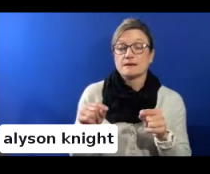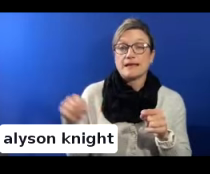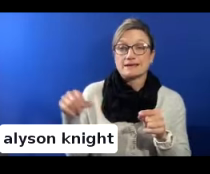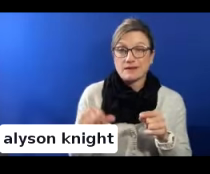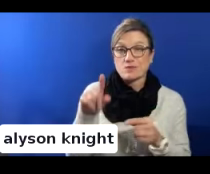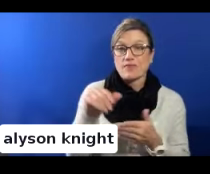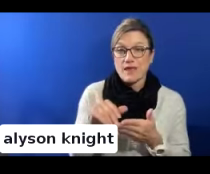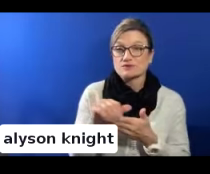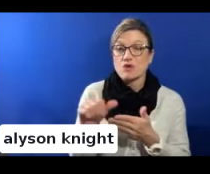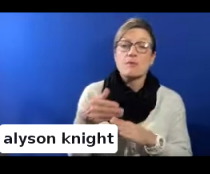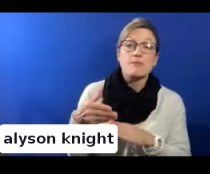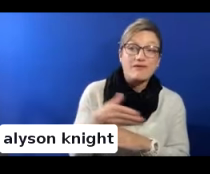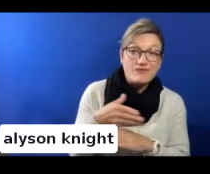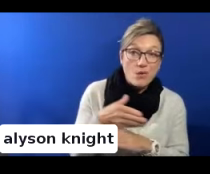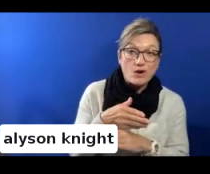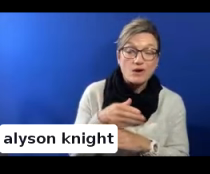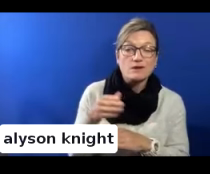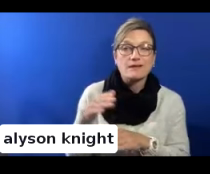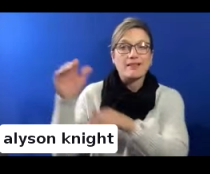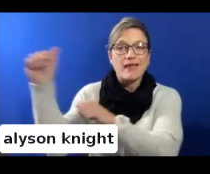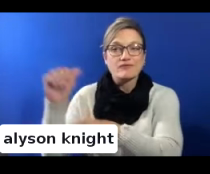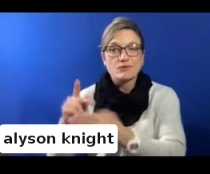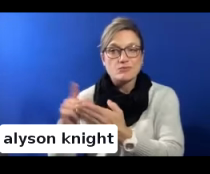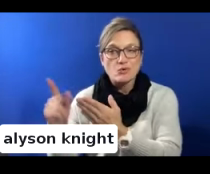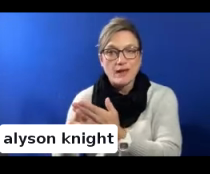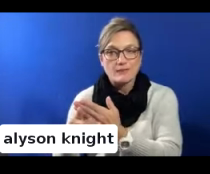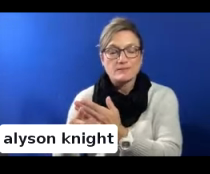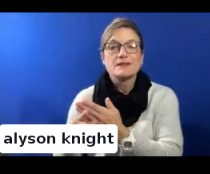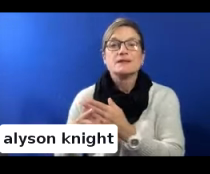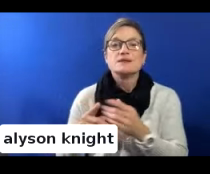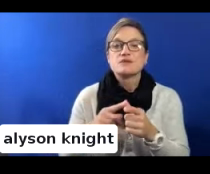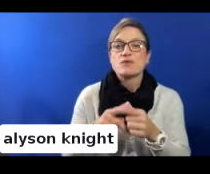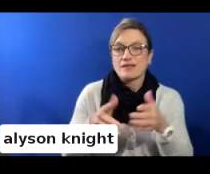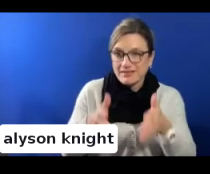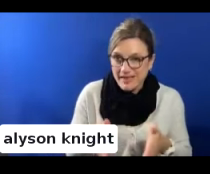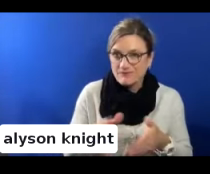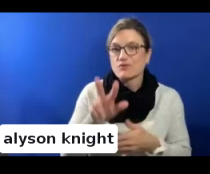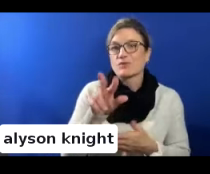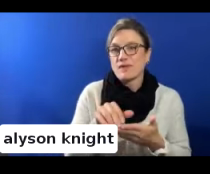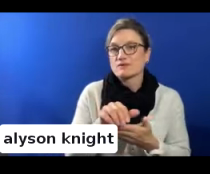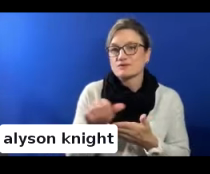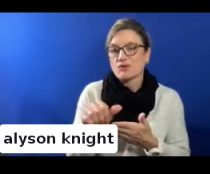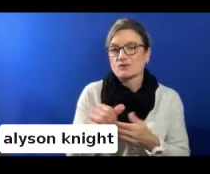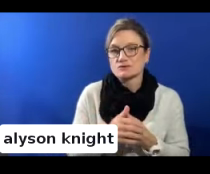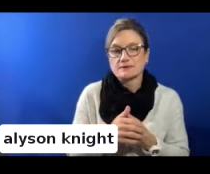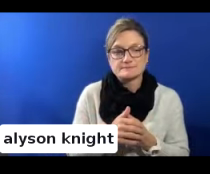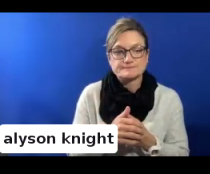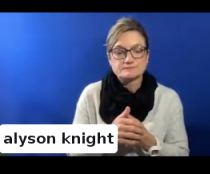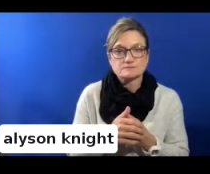prior to leaving the program. Hence there's a balance of $1,000 remaining in this category.